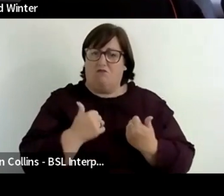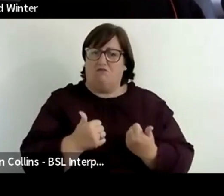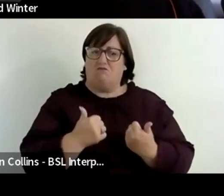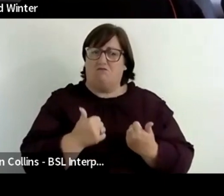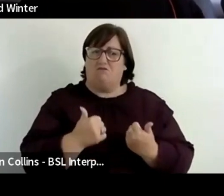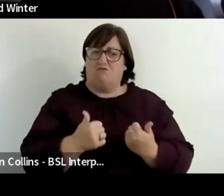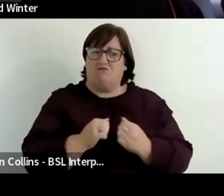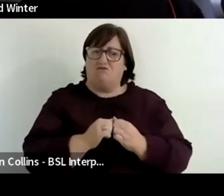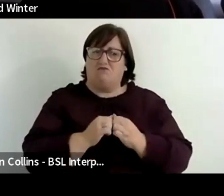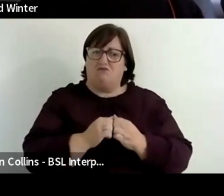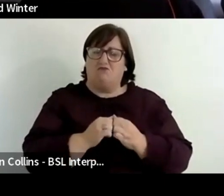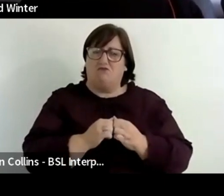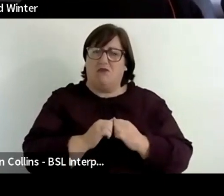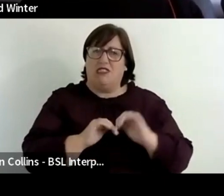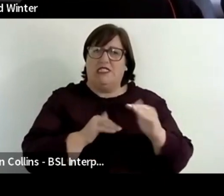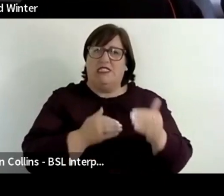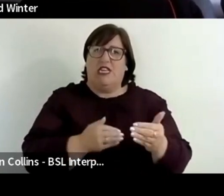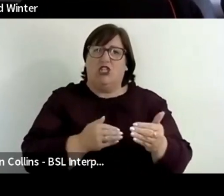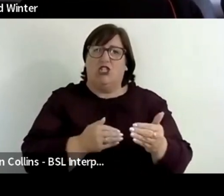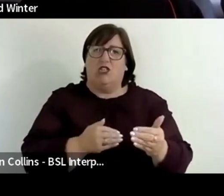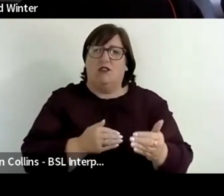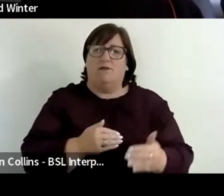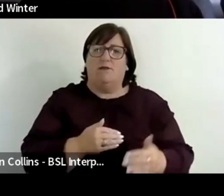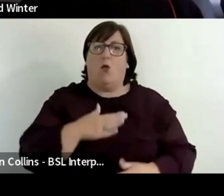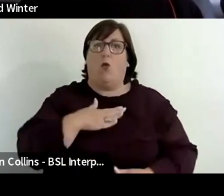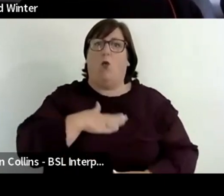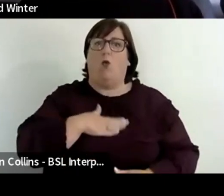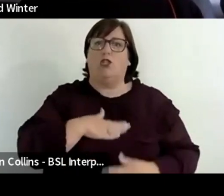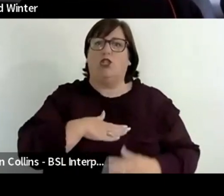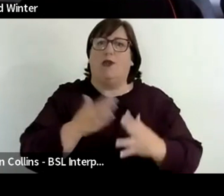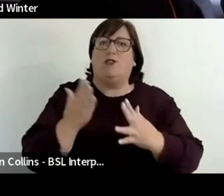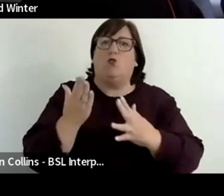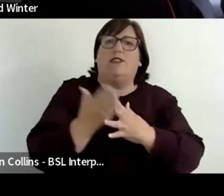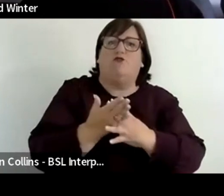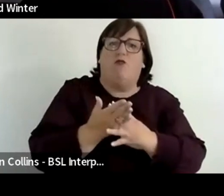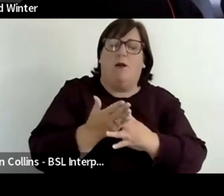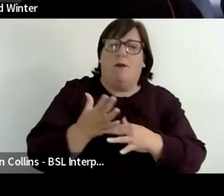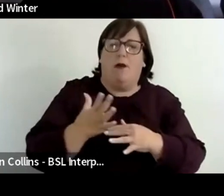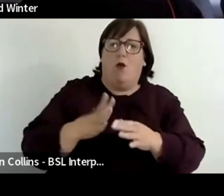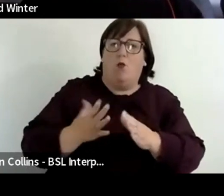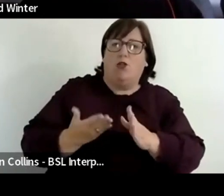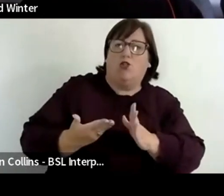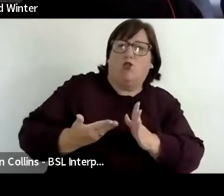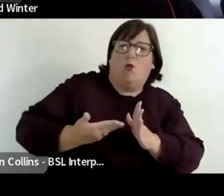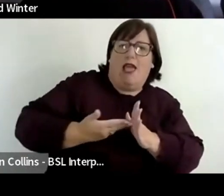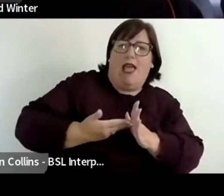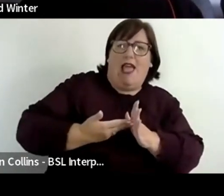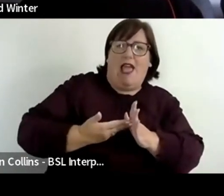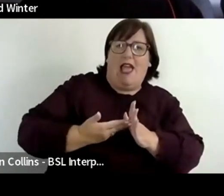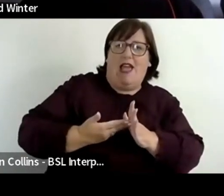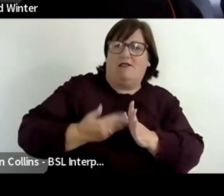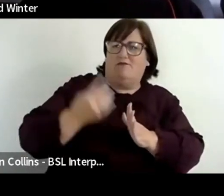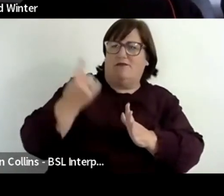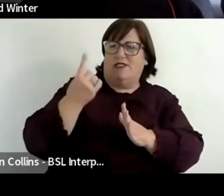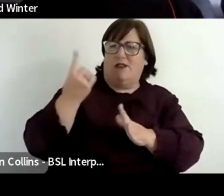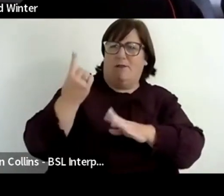Sorry to interrupt, there was an individual on the chat asked if